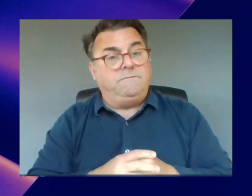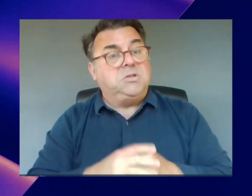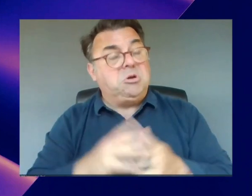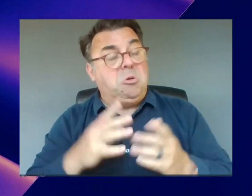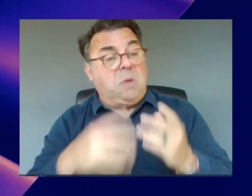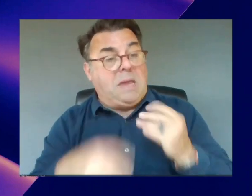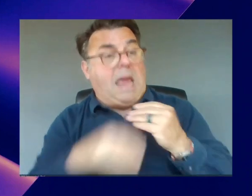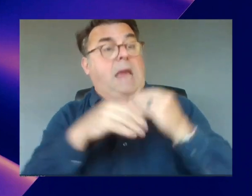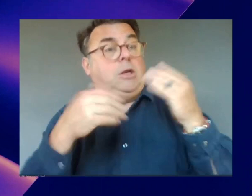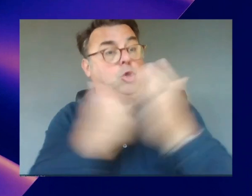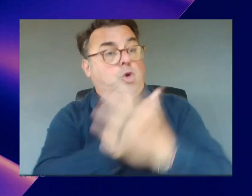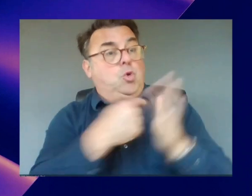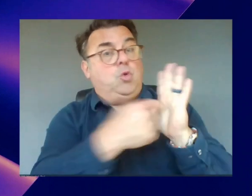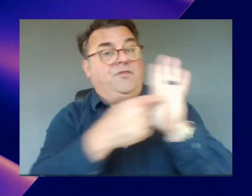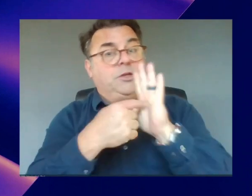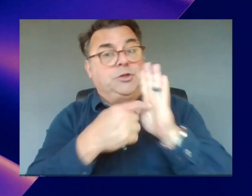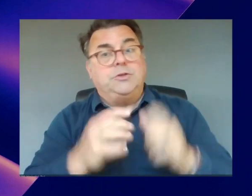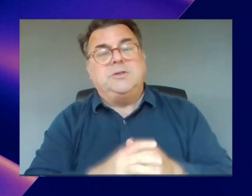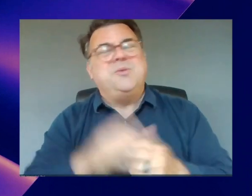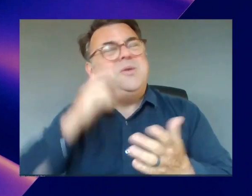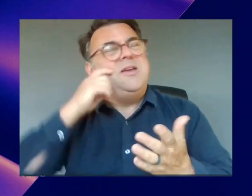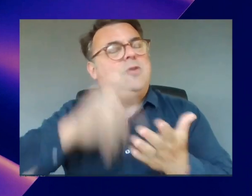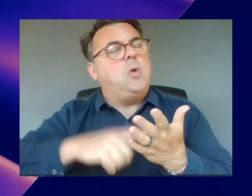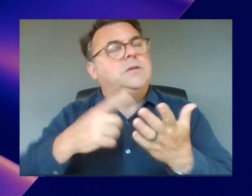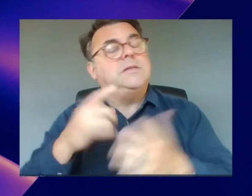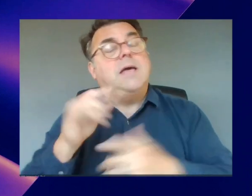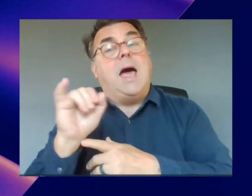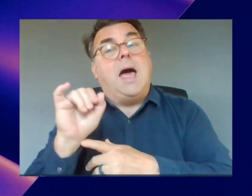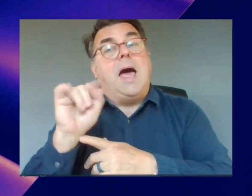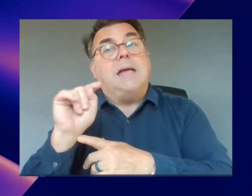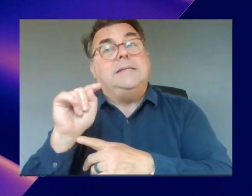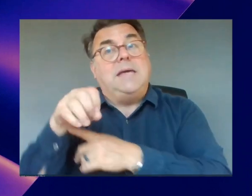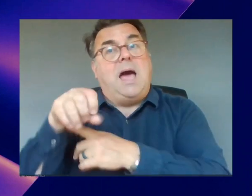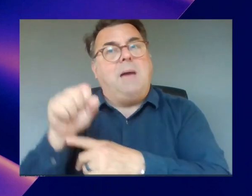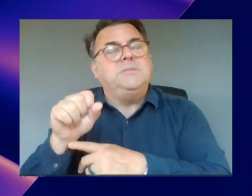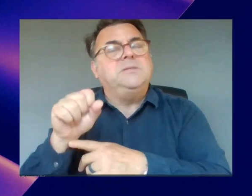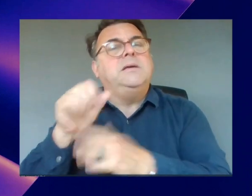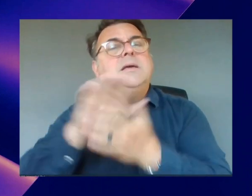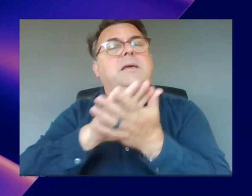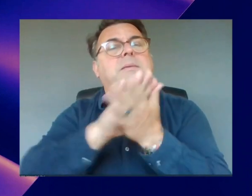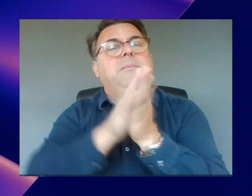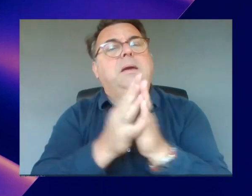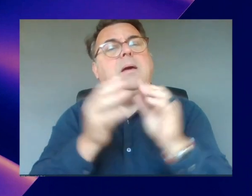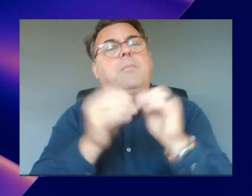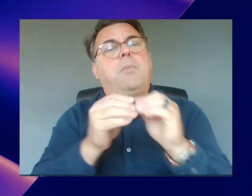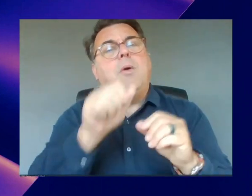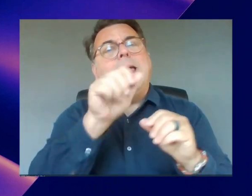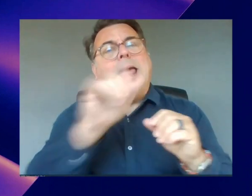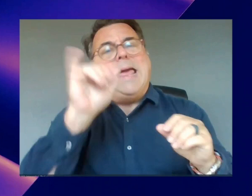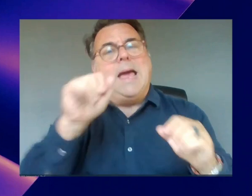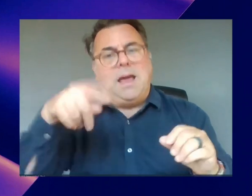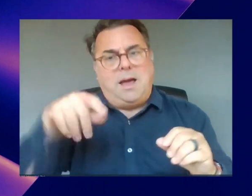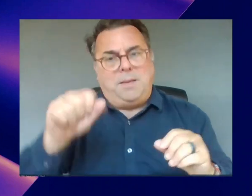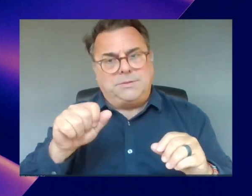And something we've really seen is in the ITOps space it's been transitioning into more of an AIOps space. You wanna leverage ML and AI